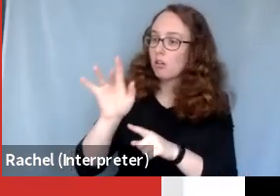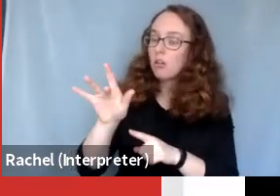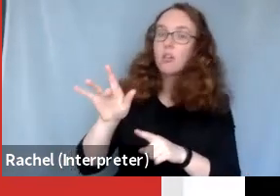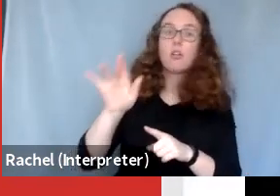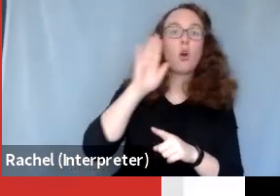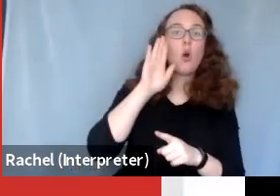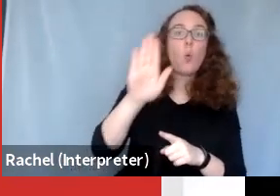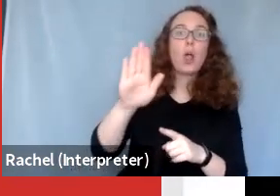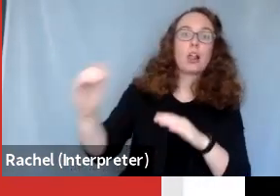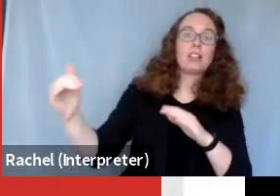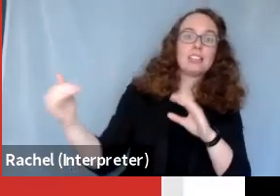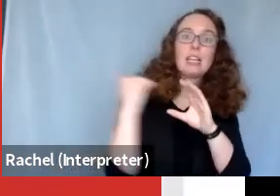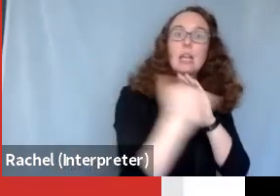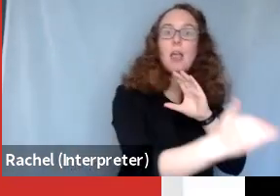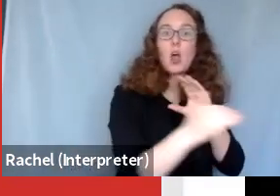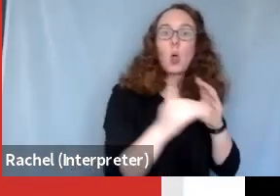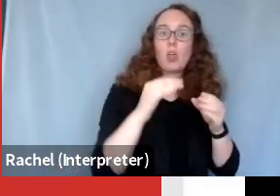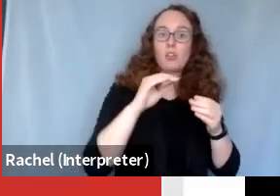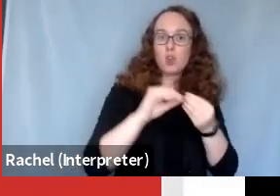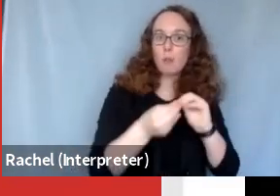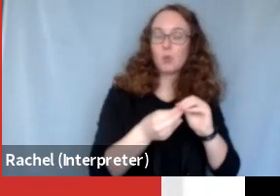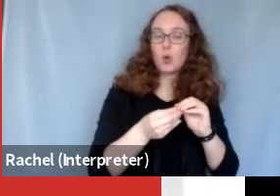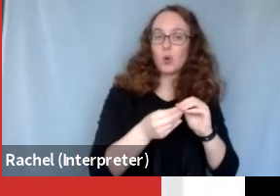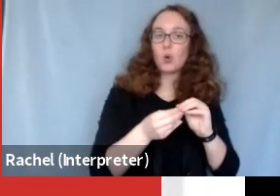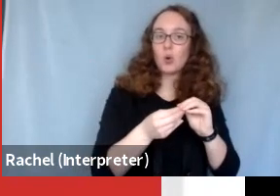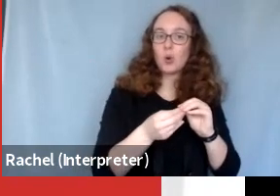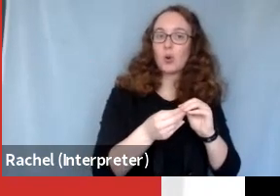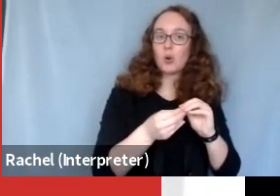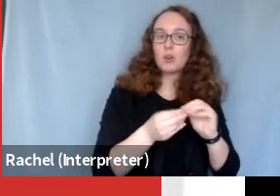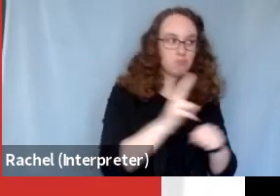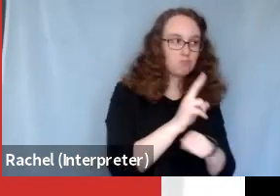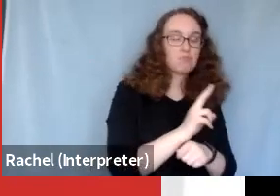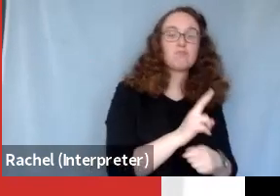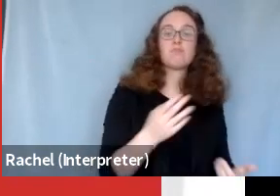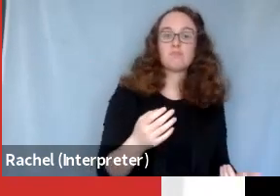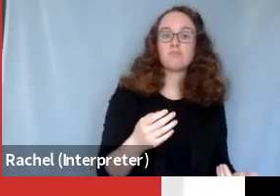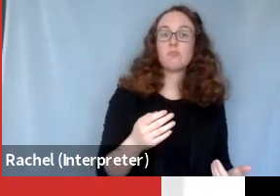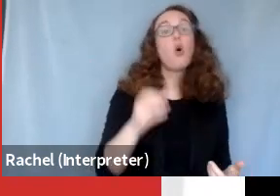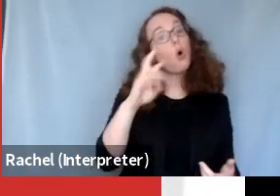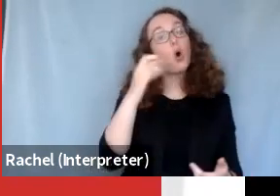we'll email you the code and you can use it, and if you're in person it'll be on your receipt. And guys just to expand a little bit